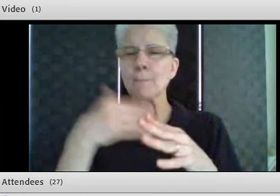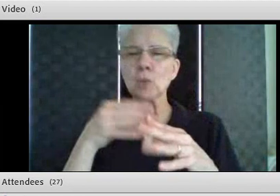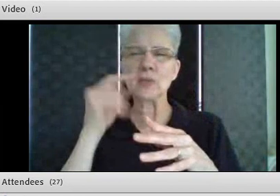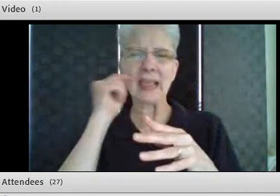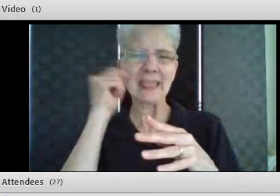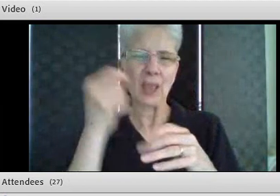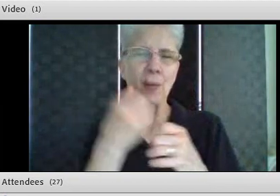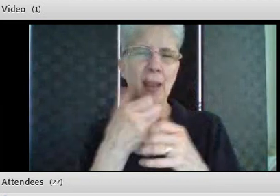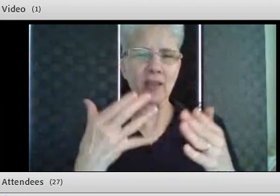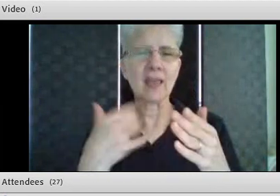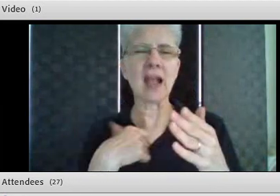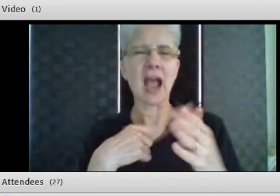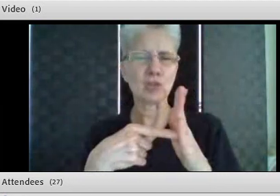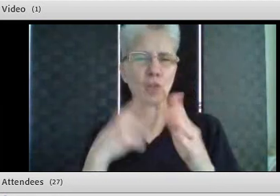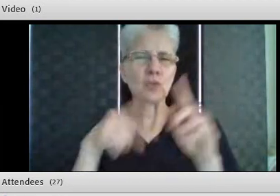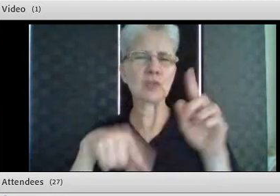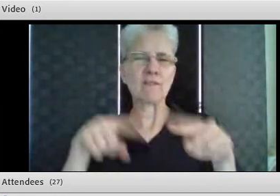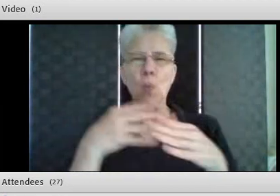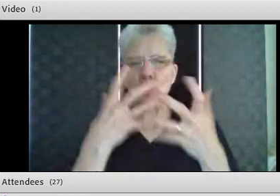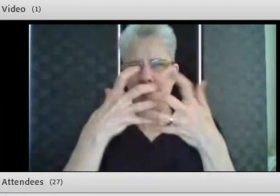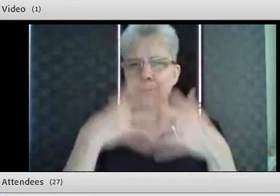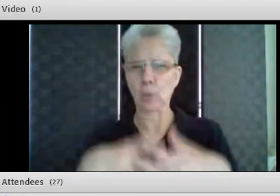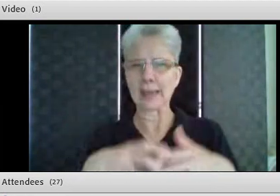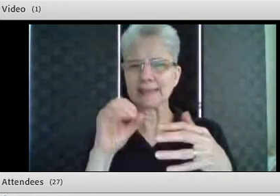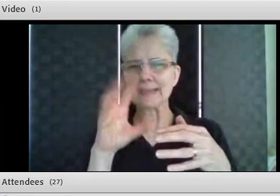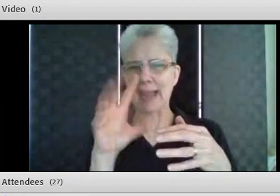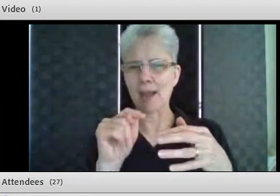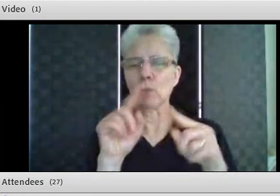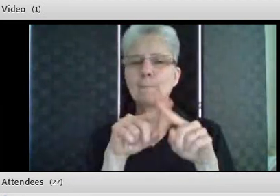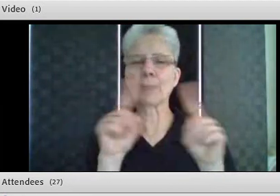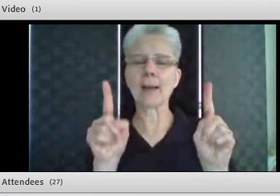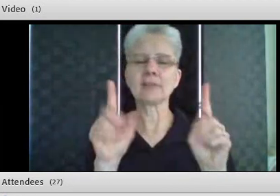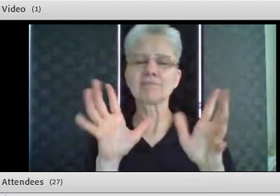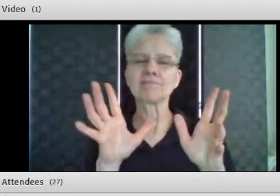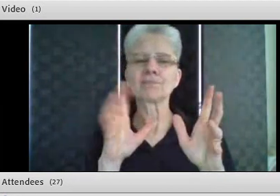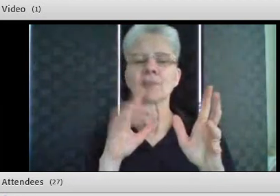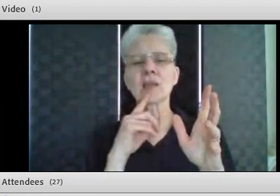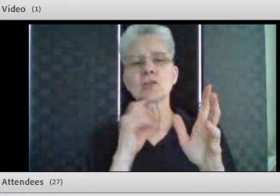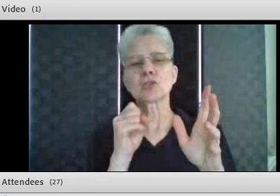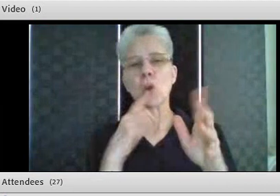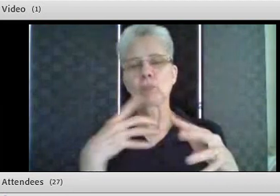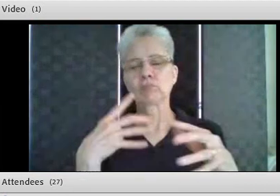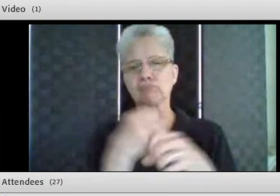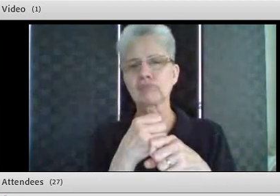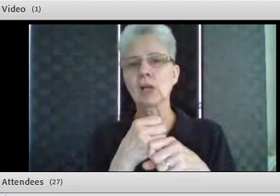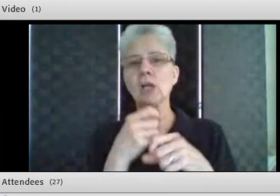and, you know, in some of our past webinars when we get into little bit more of the music theory about everything, you know, I show you